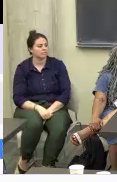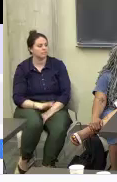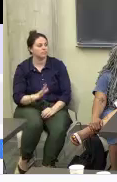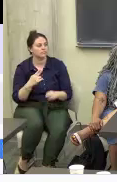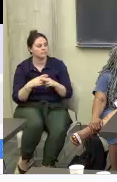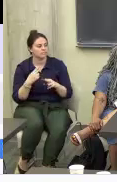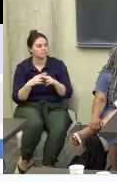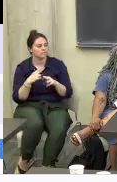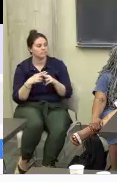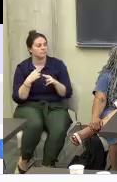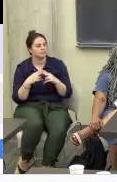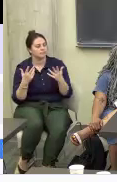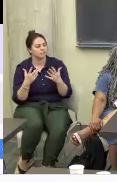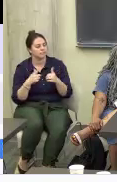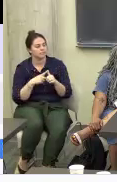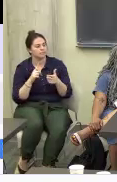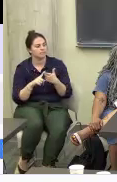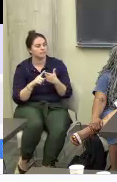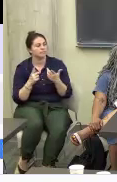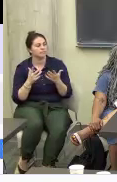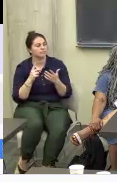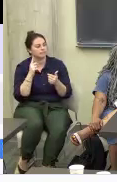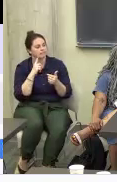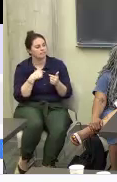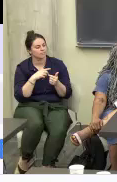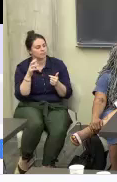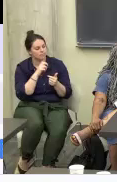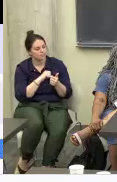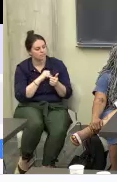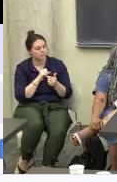name maybe and just tell us what do you think we've missed? What are some of the,